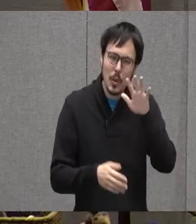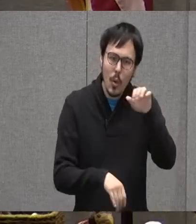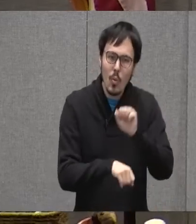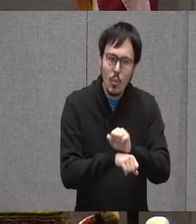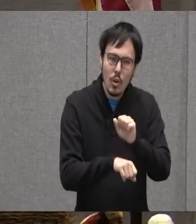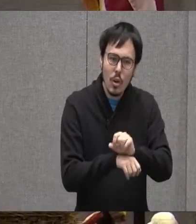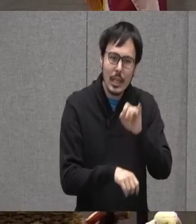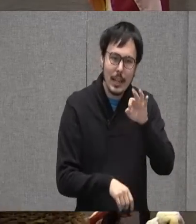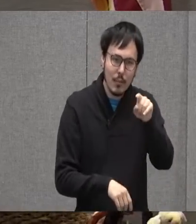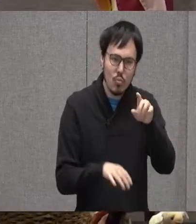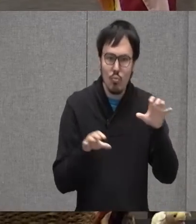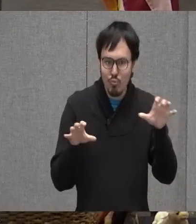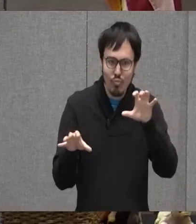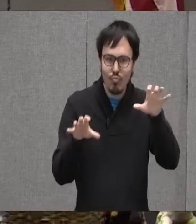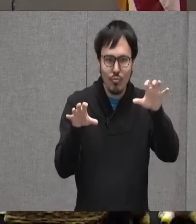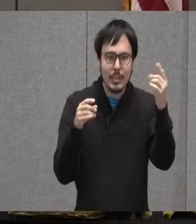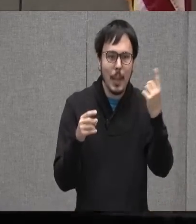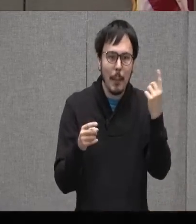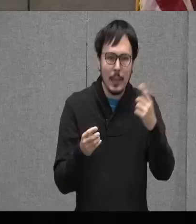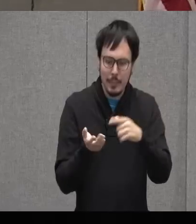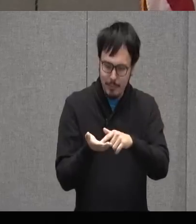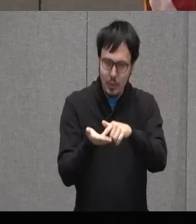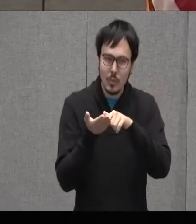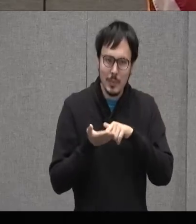I'm now going to share a story with you today.